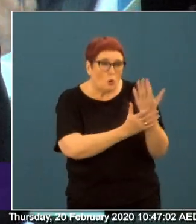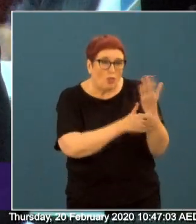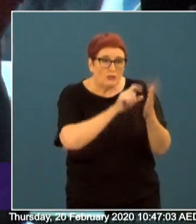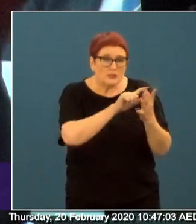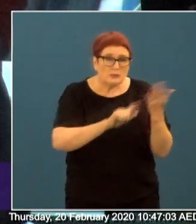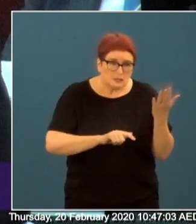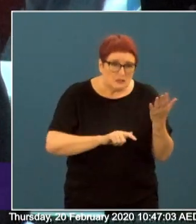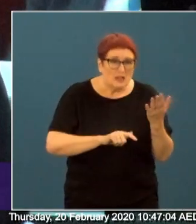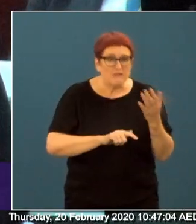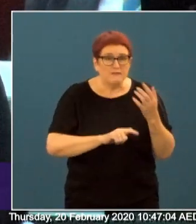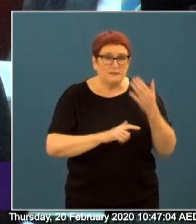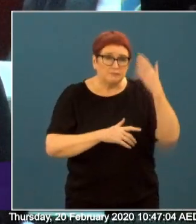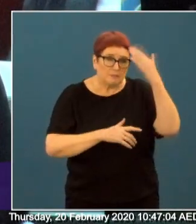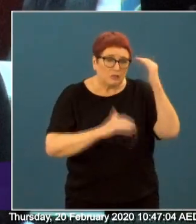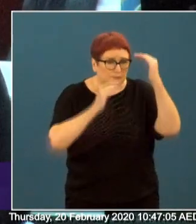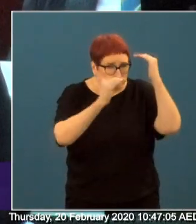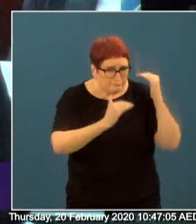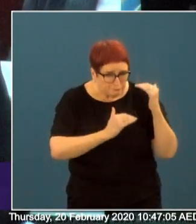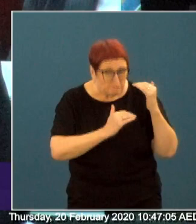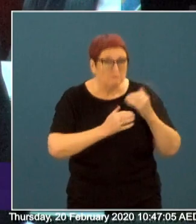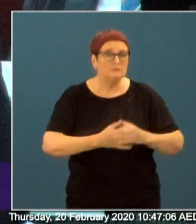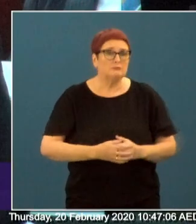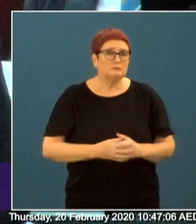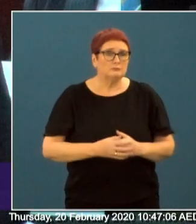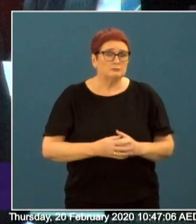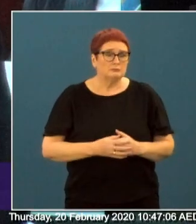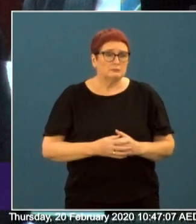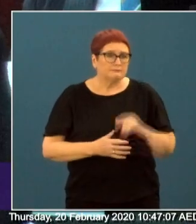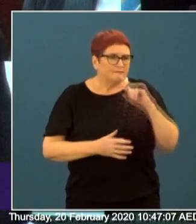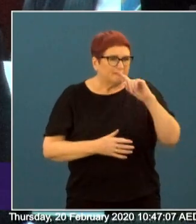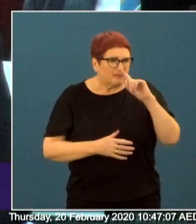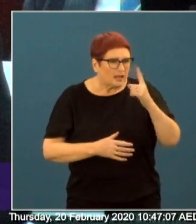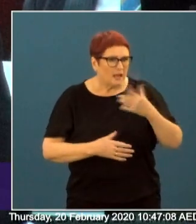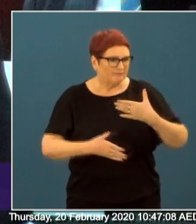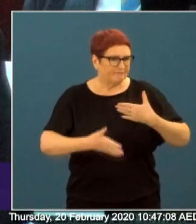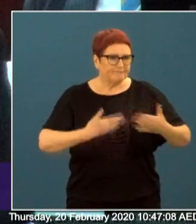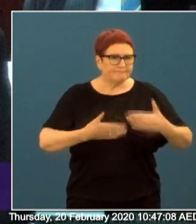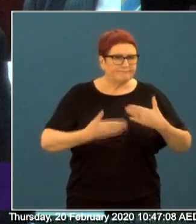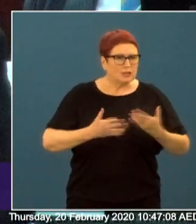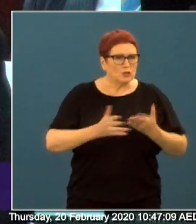impaired mental abilities and reduced ability to manage common demands of day-to-day life.